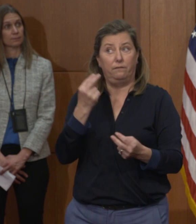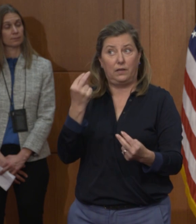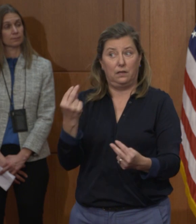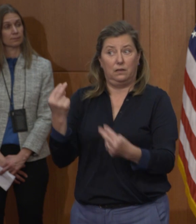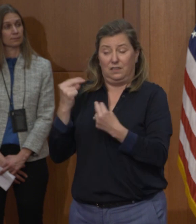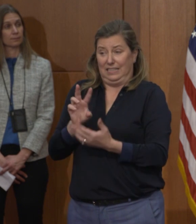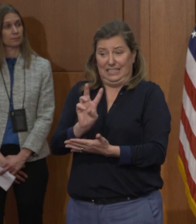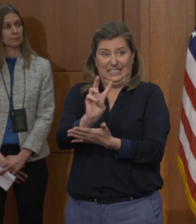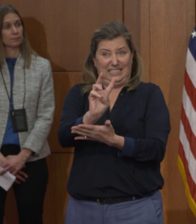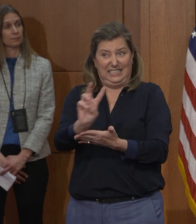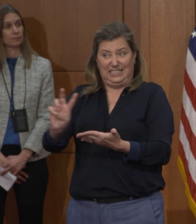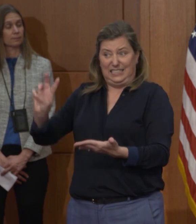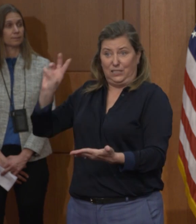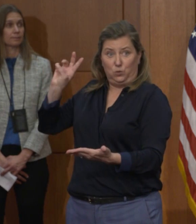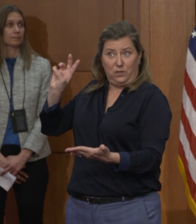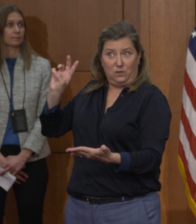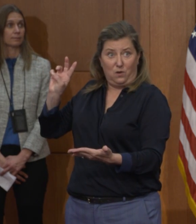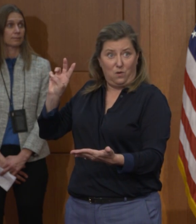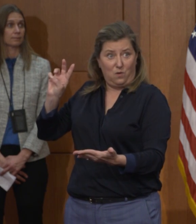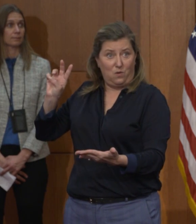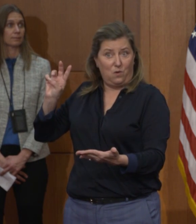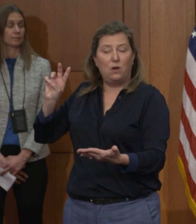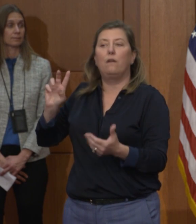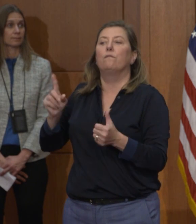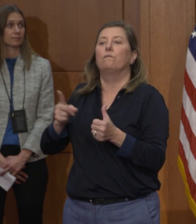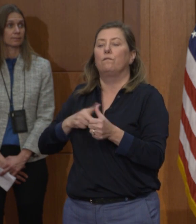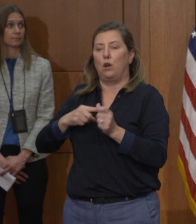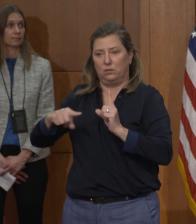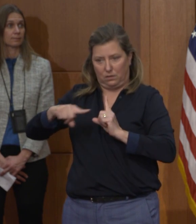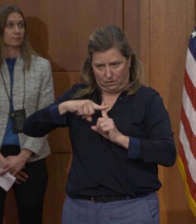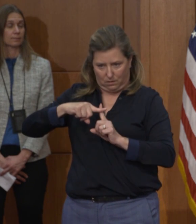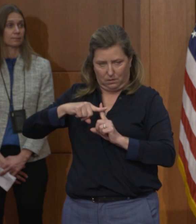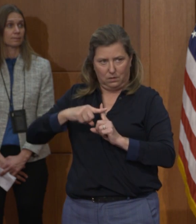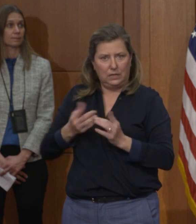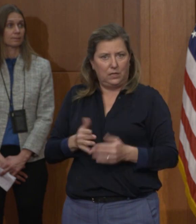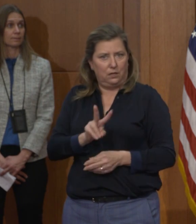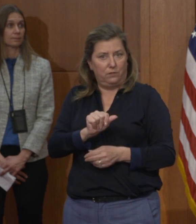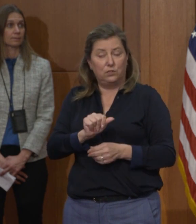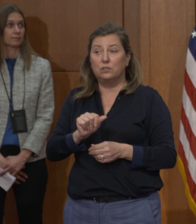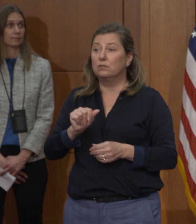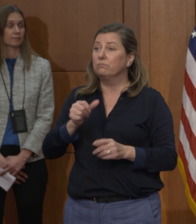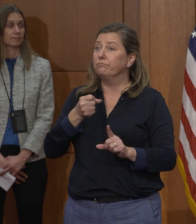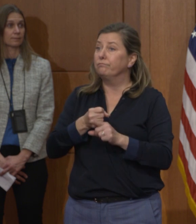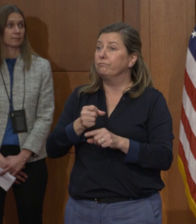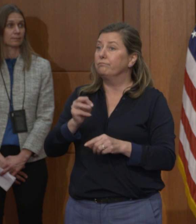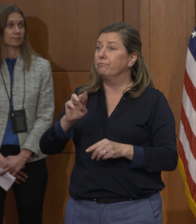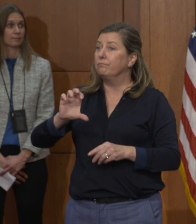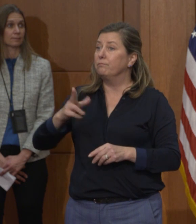is certainly our goal. Uh, we're doing this in a stepwise fashion as, as fast as we can. Um, but you know,